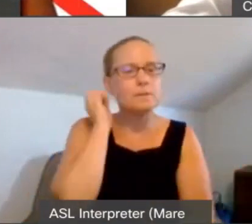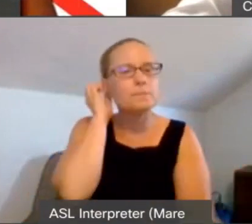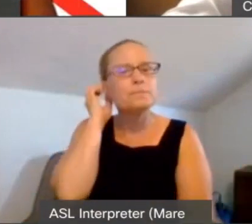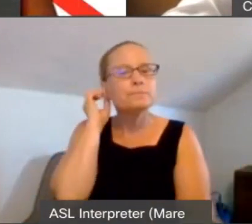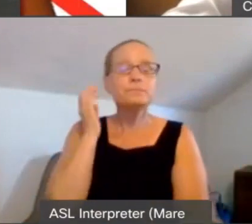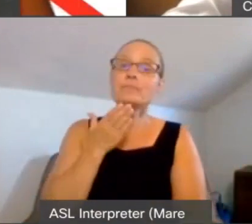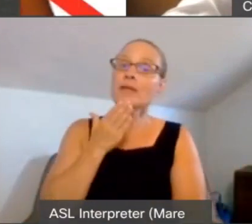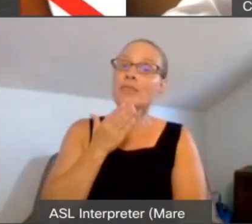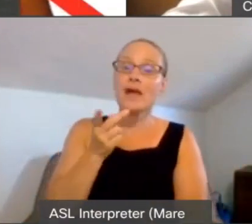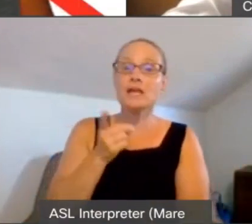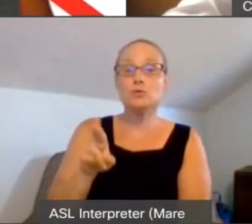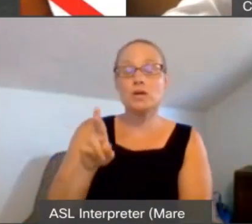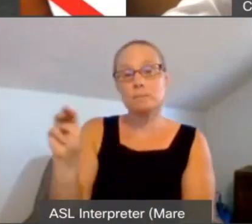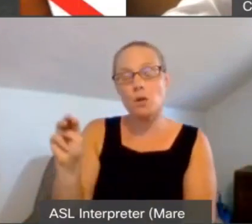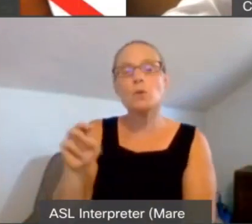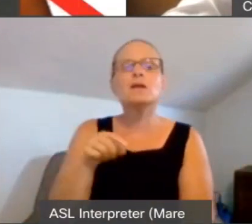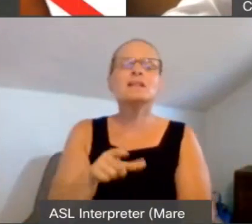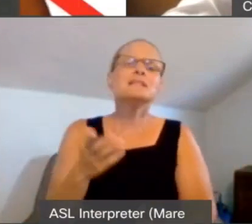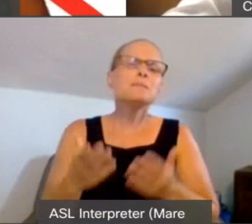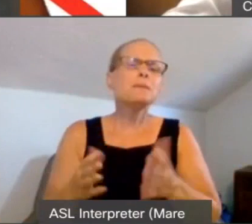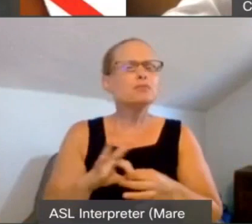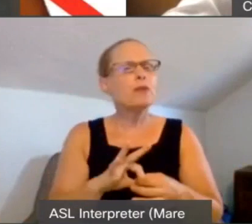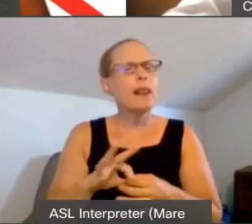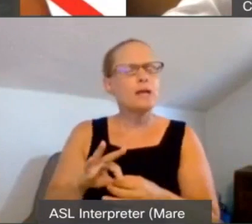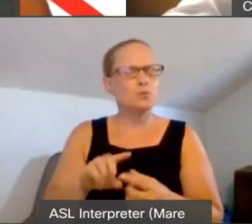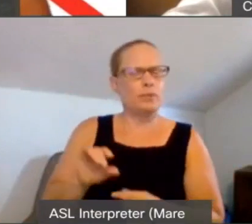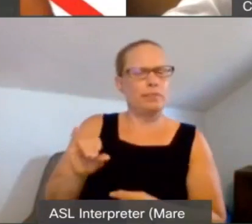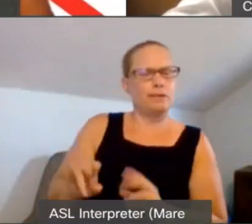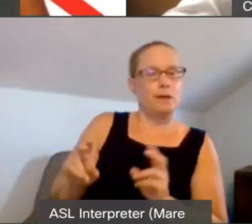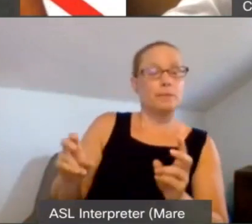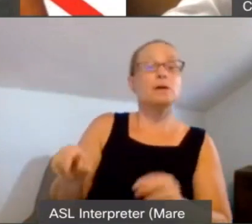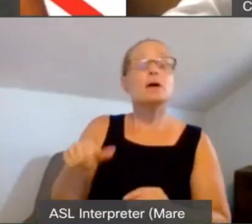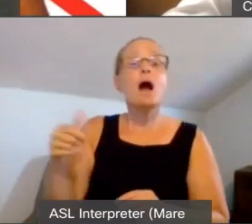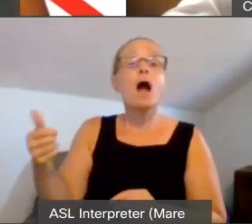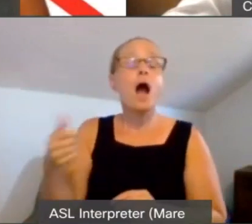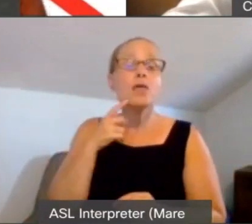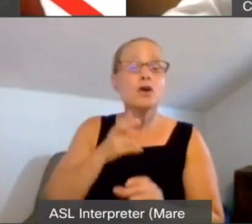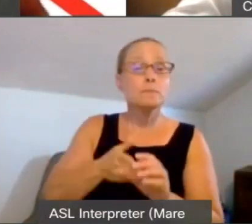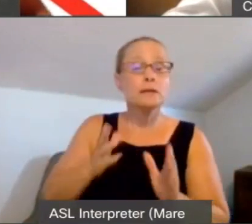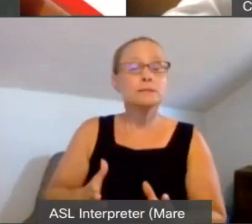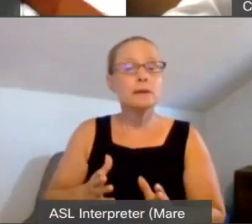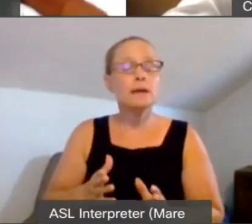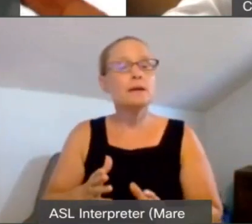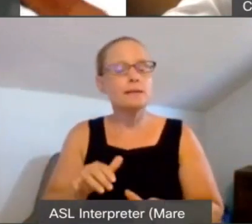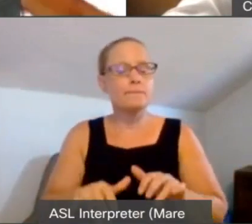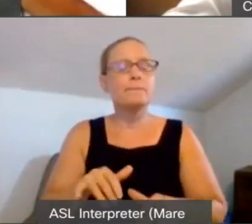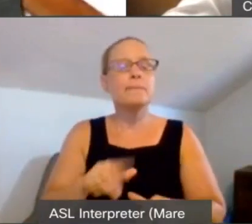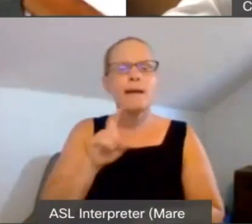Thank you Dr. Marlowe and this might be somewhat of a related question. Another participant asked if there were any statistics